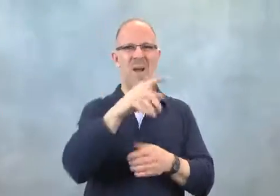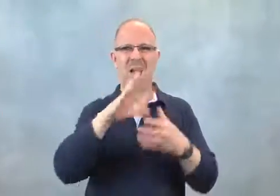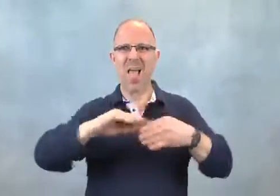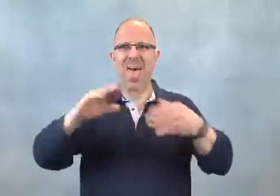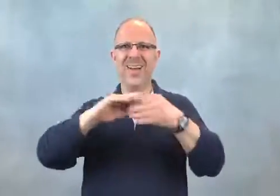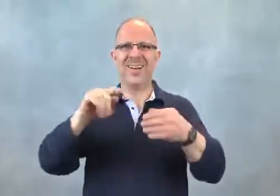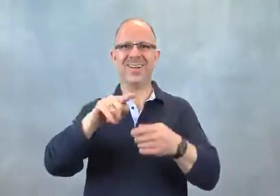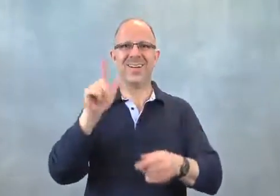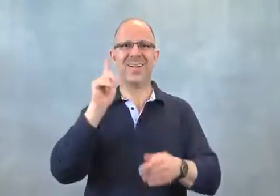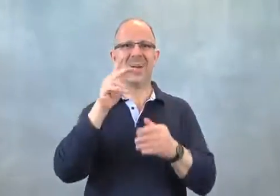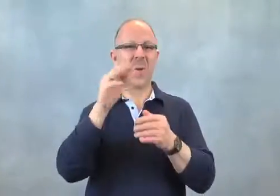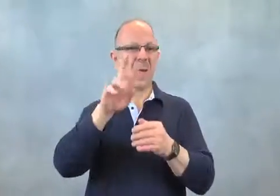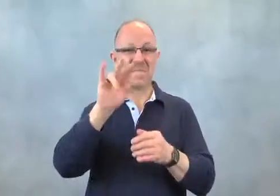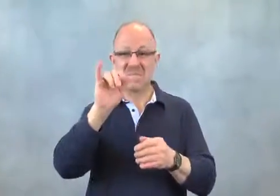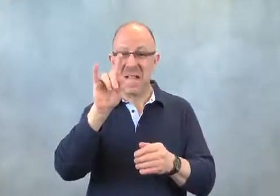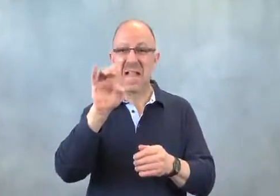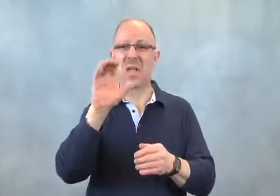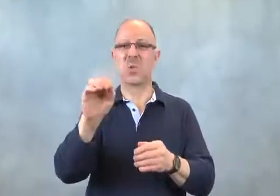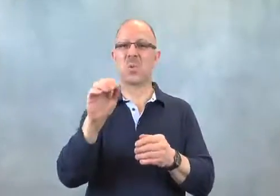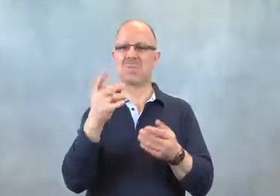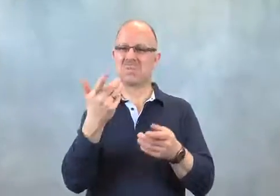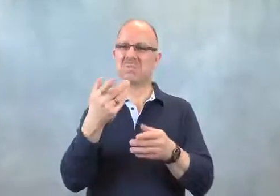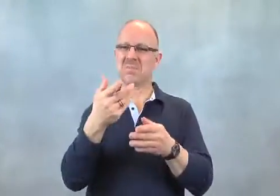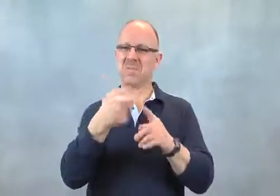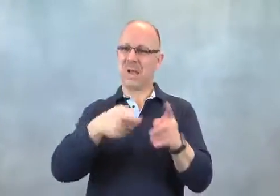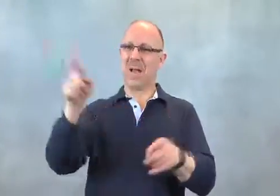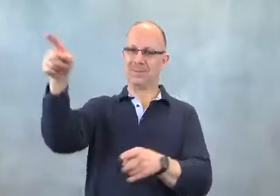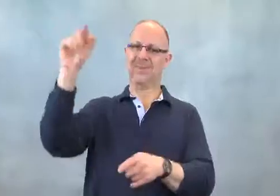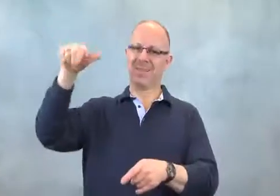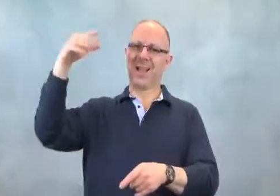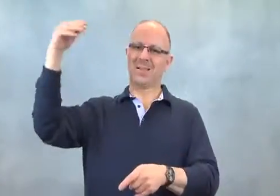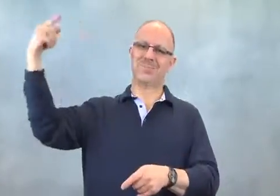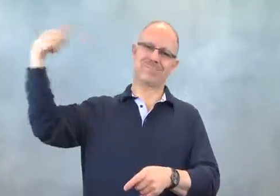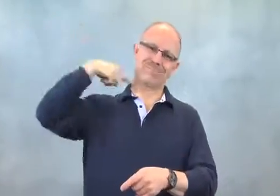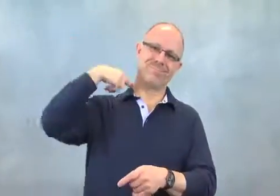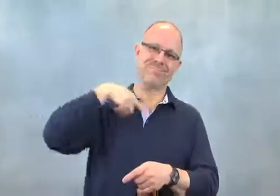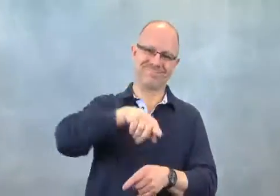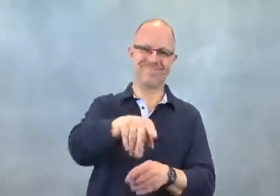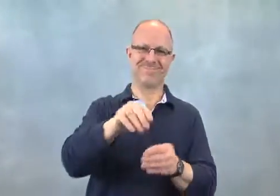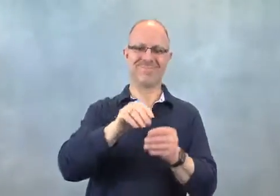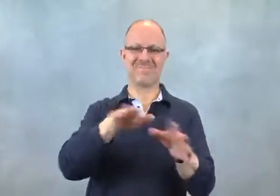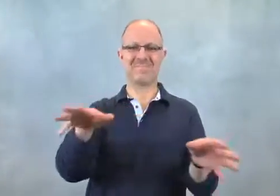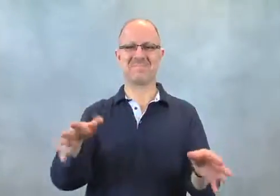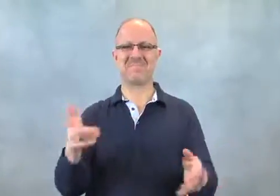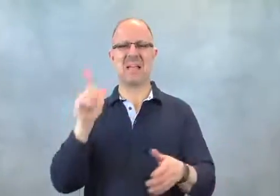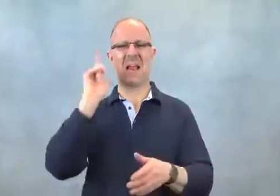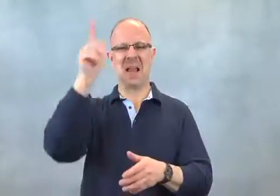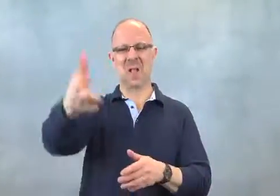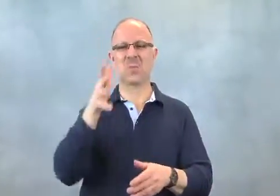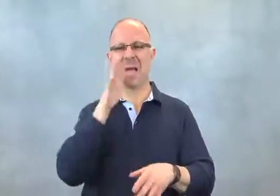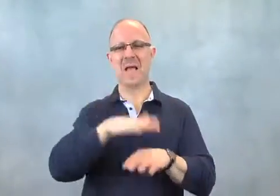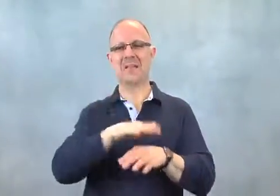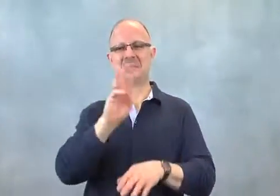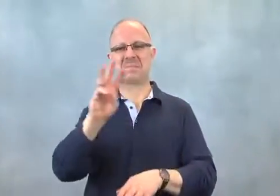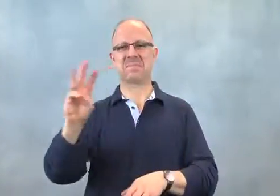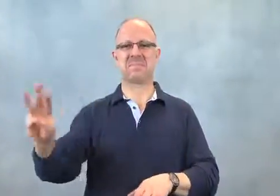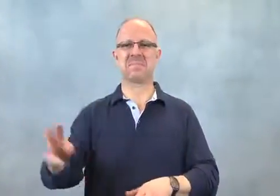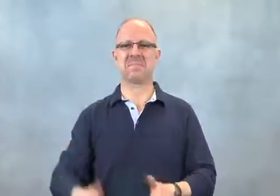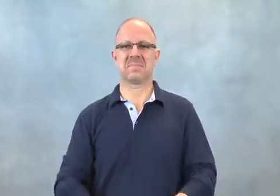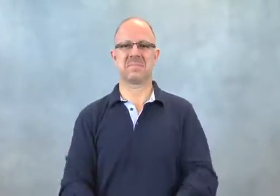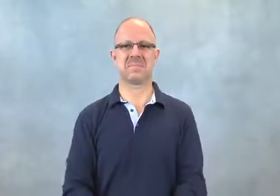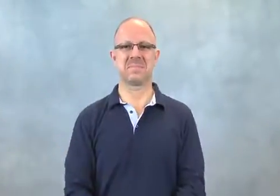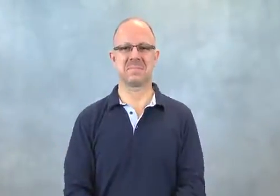They can post stories or videos from the units.